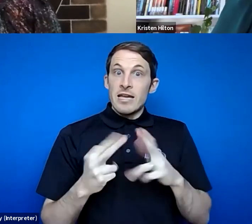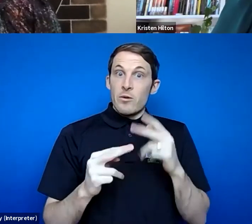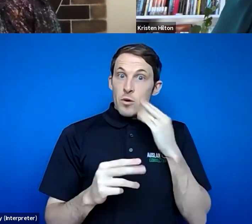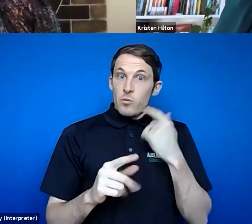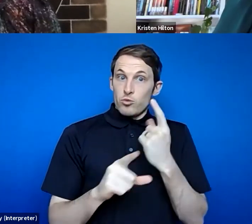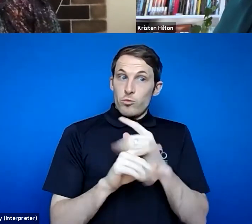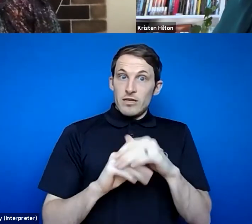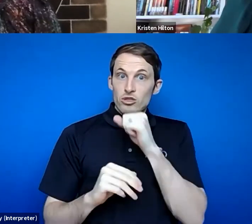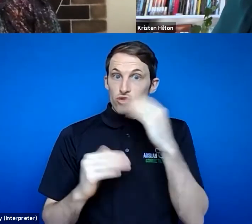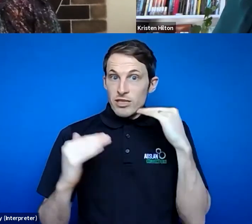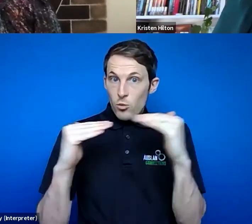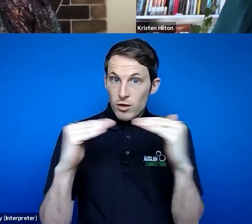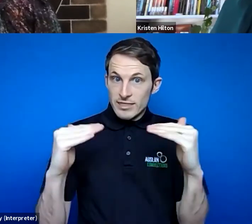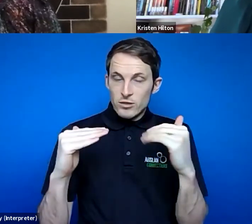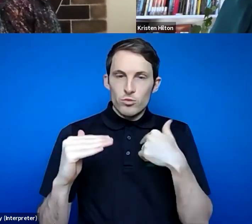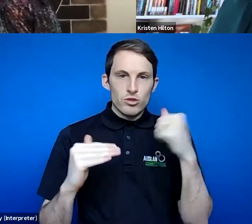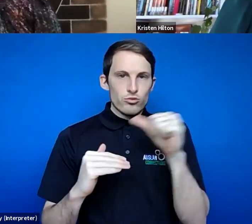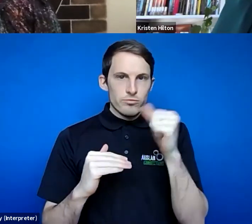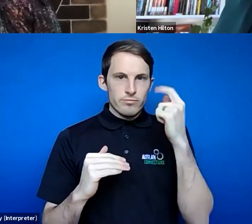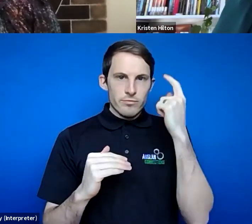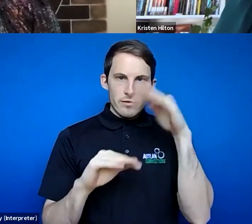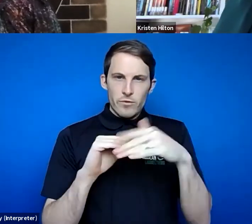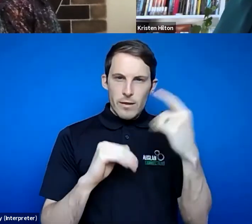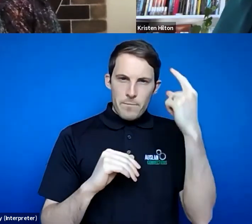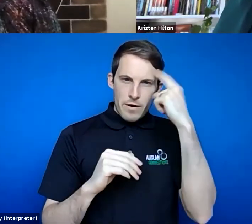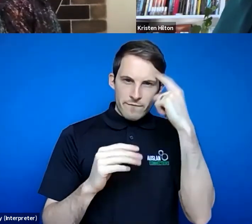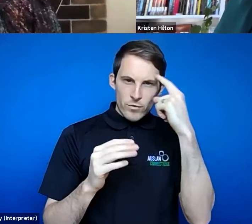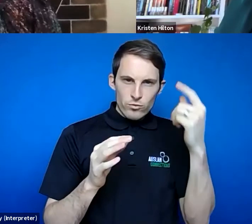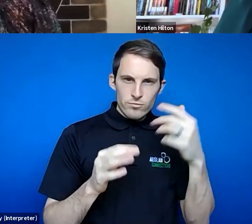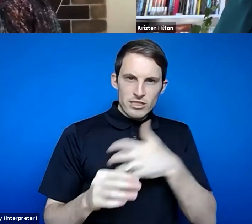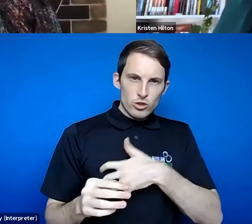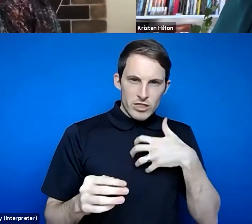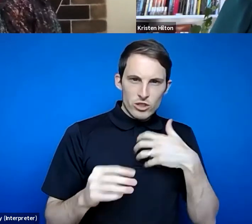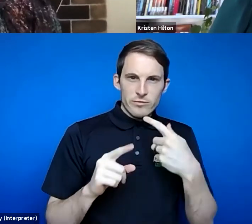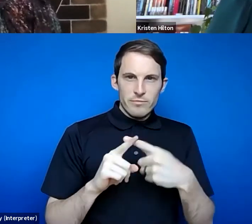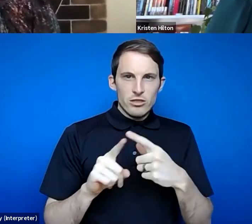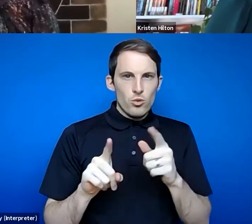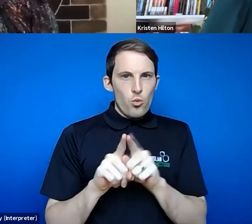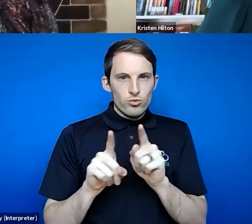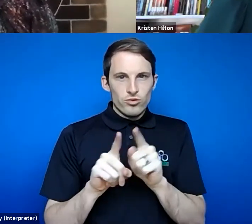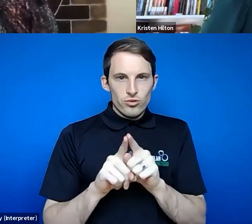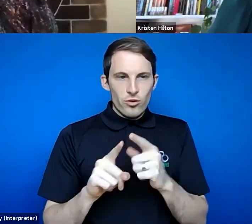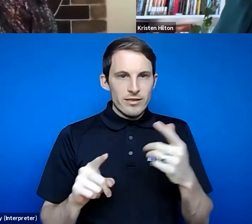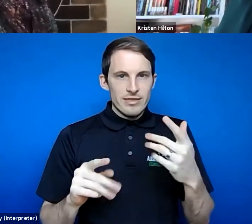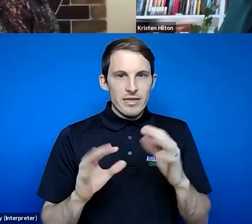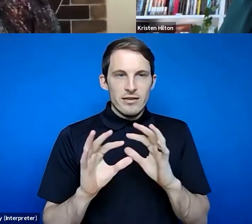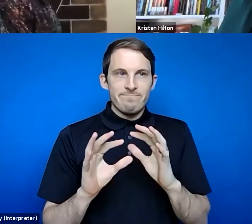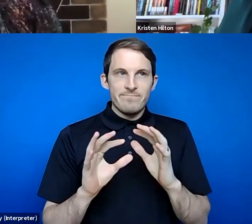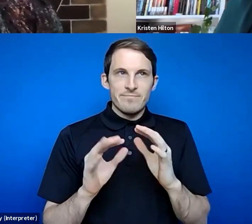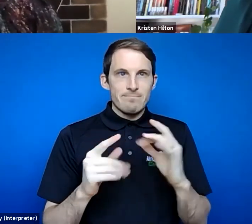should do it with mindful determination but also with great impatience." I thought that